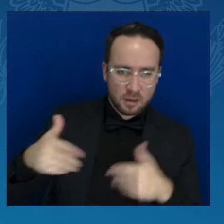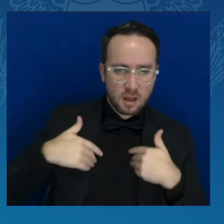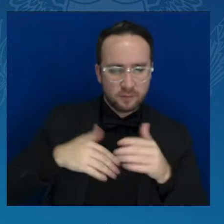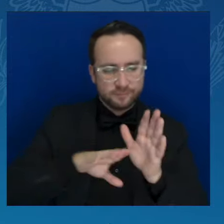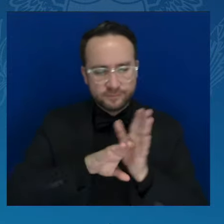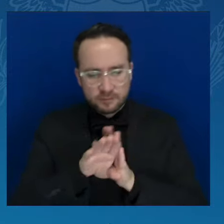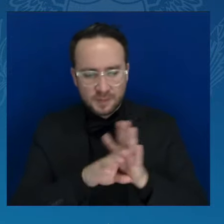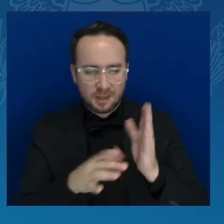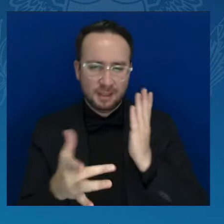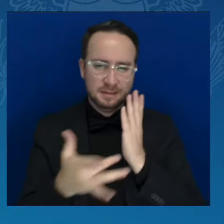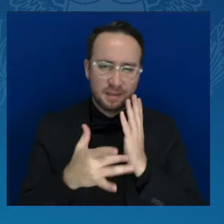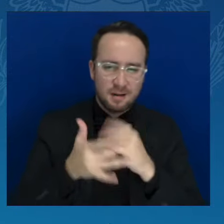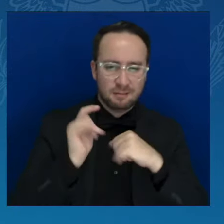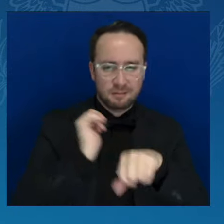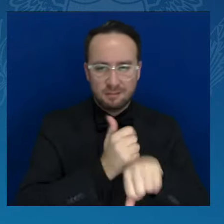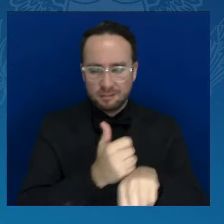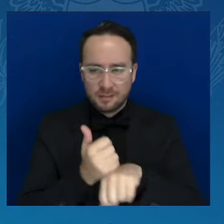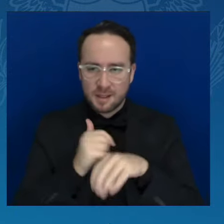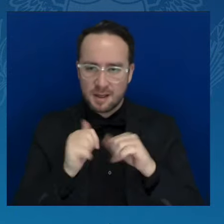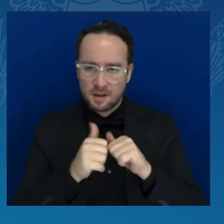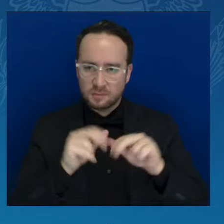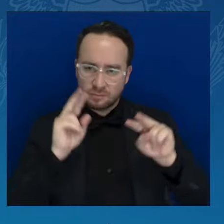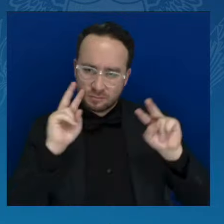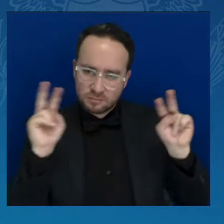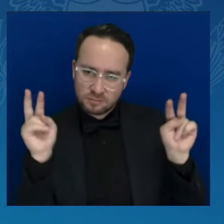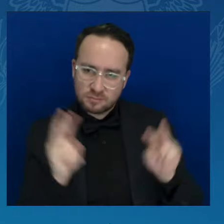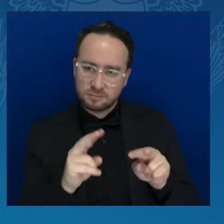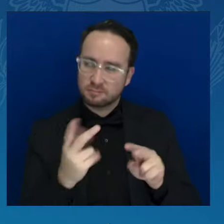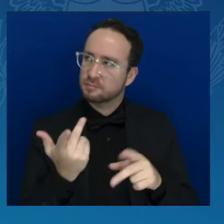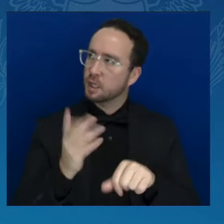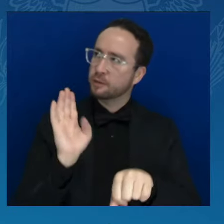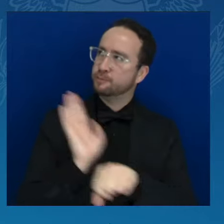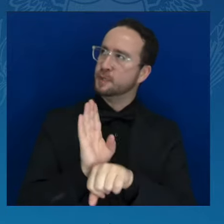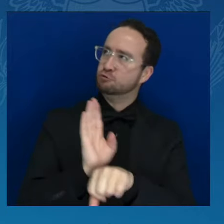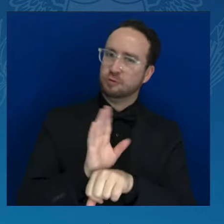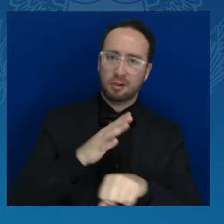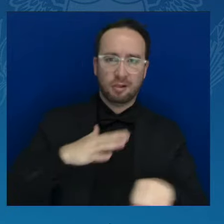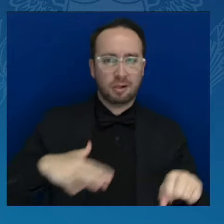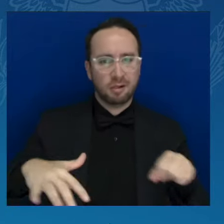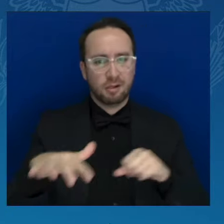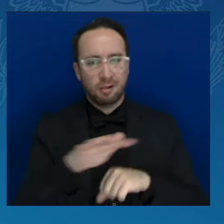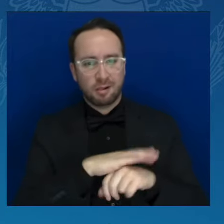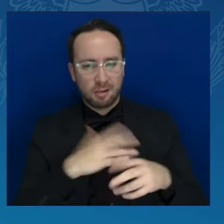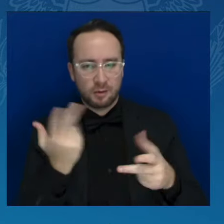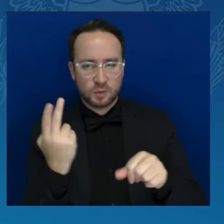without being overburdened by undue regulation. The Office of Space Commerce has reduced